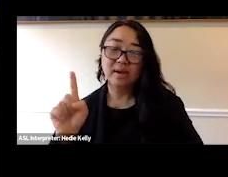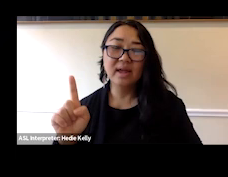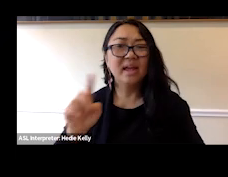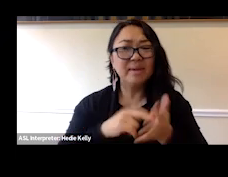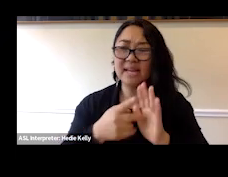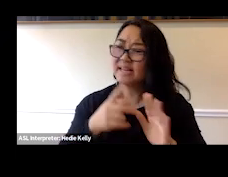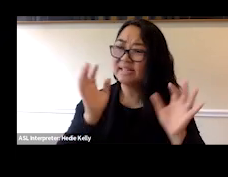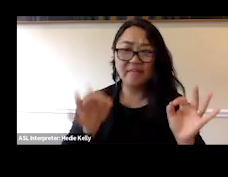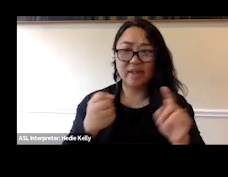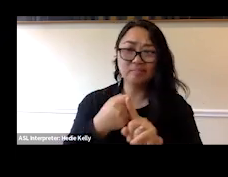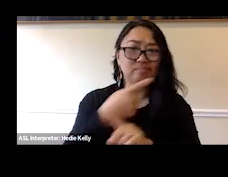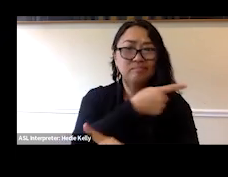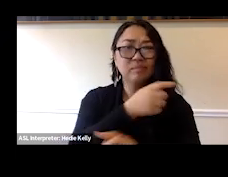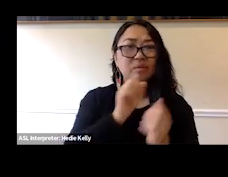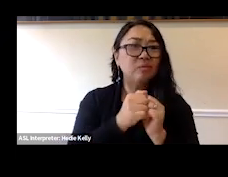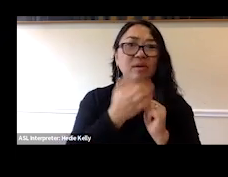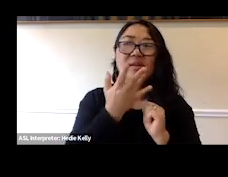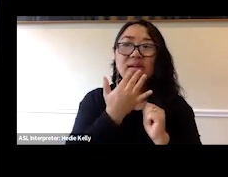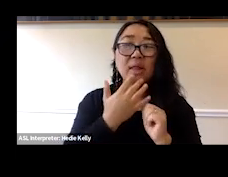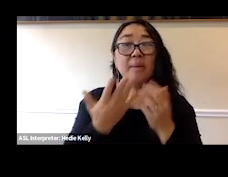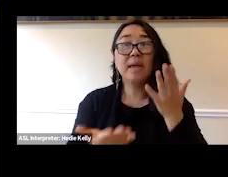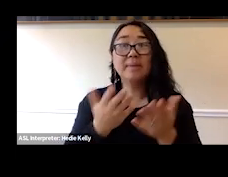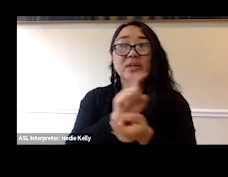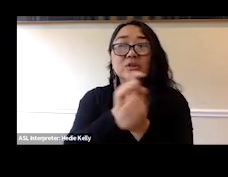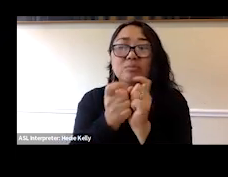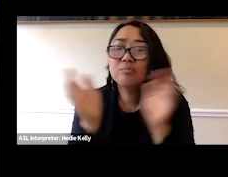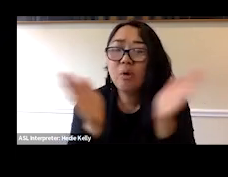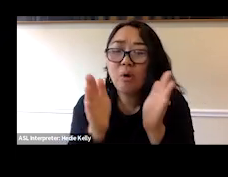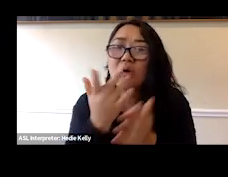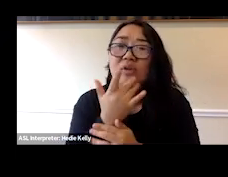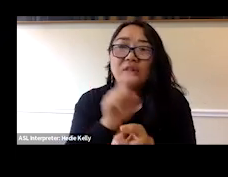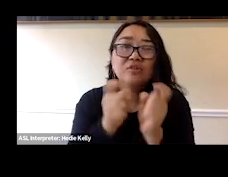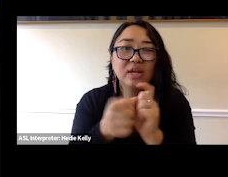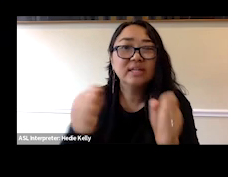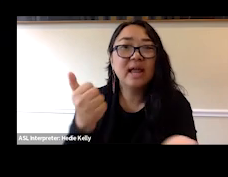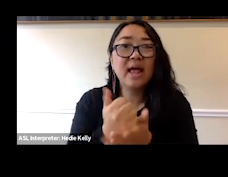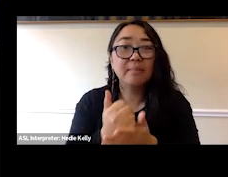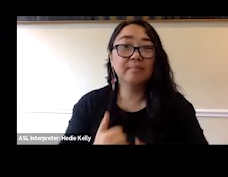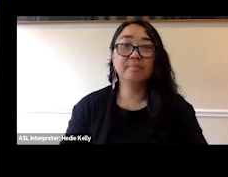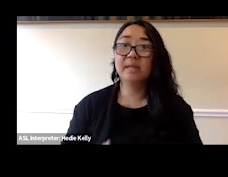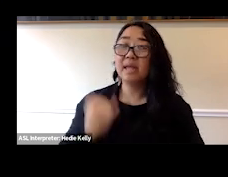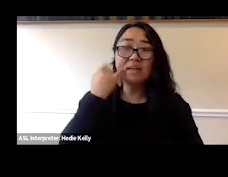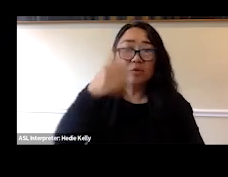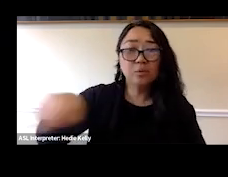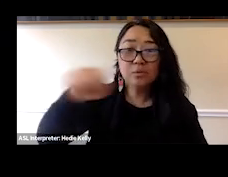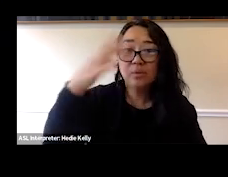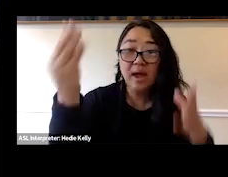A small color change could help. But for any of you out there that are building your brands and choosing the colors that you're going to use